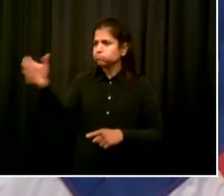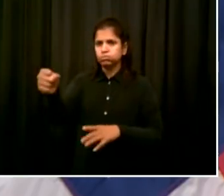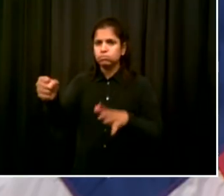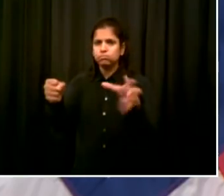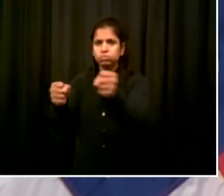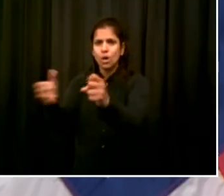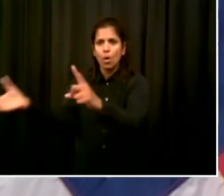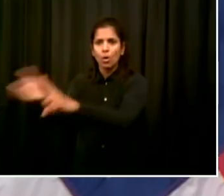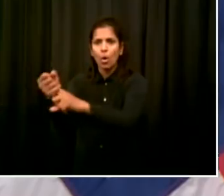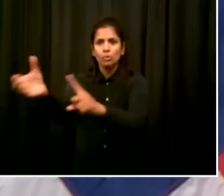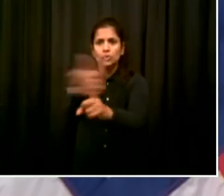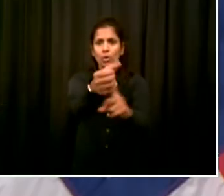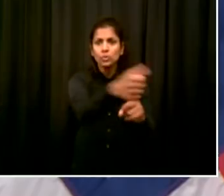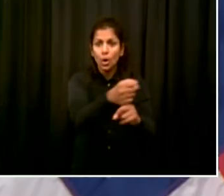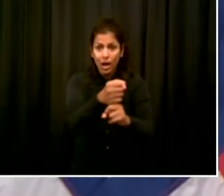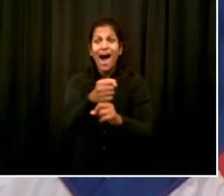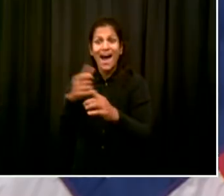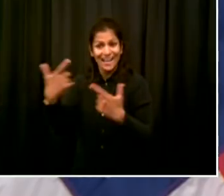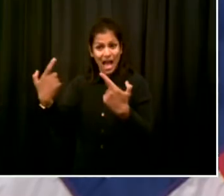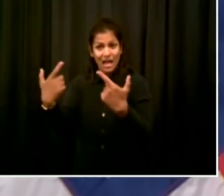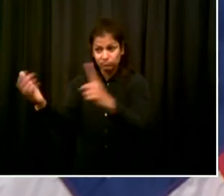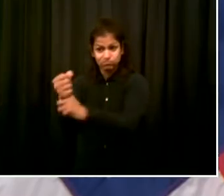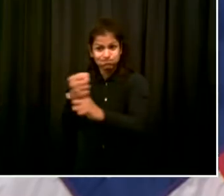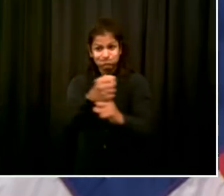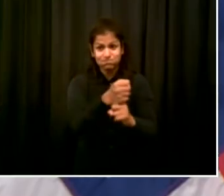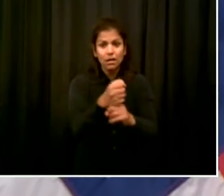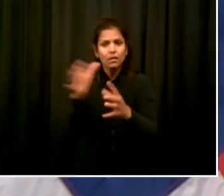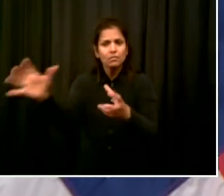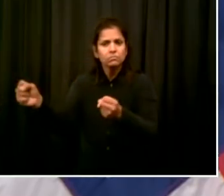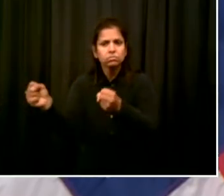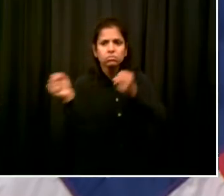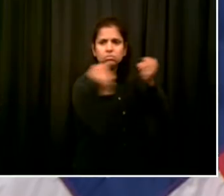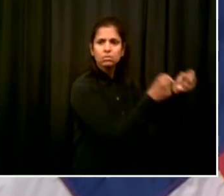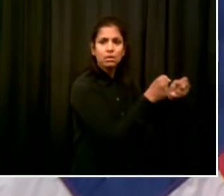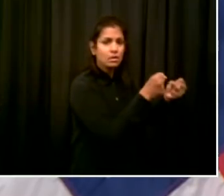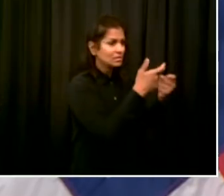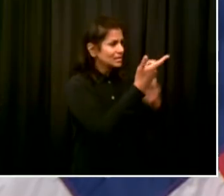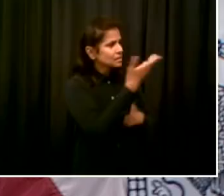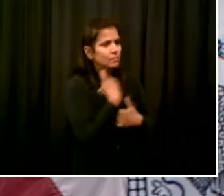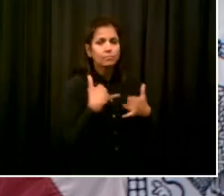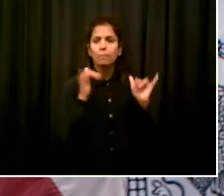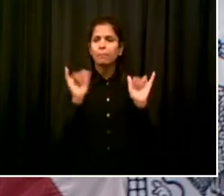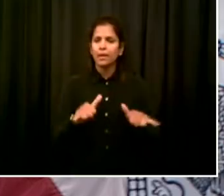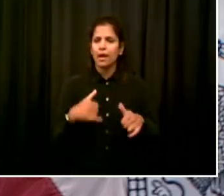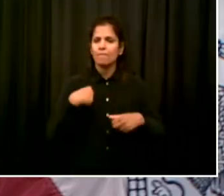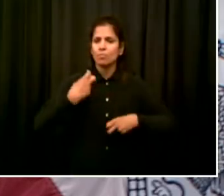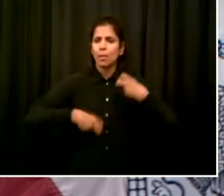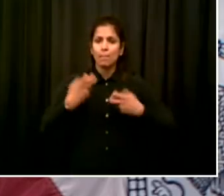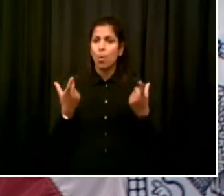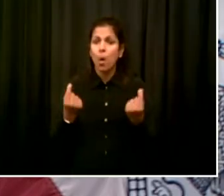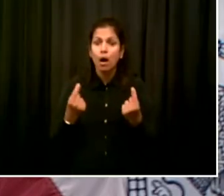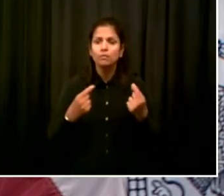IN IN LARGE- SCALE BECAUSE THERE IS NO ABILITY TO INDICT PEOPLE RIGHT NOW . THERE IS AN INCREDIBLE DOWNWARD PRESSURE BECAUSE OF A T LOOF